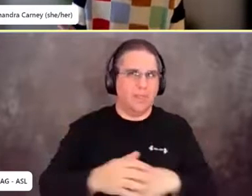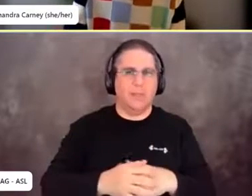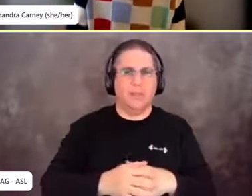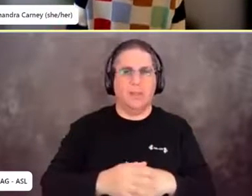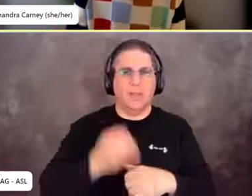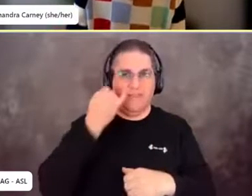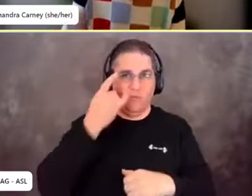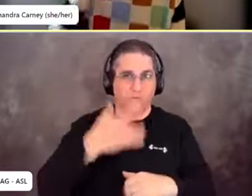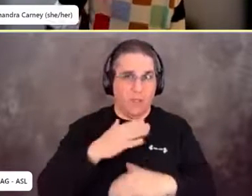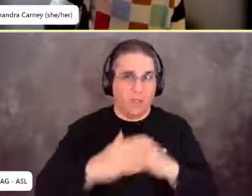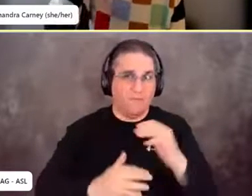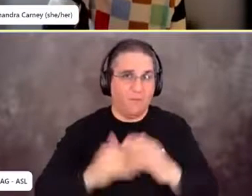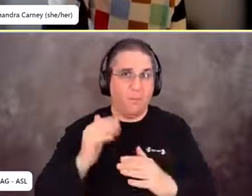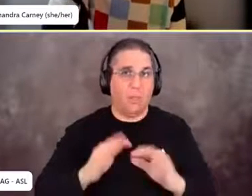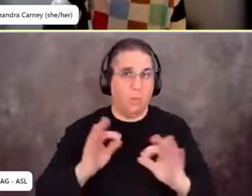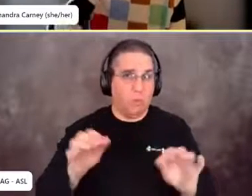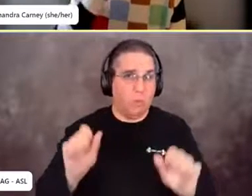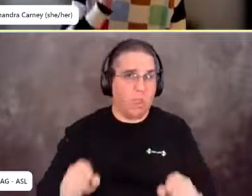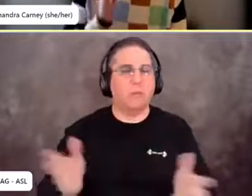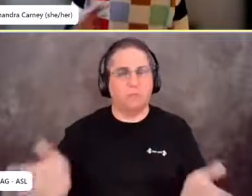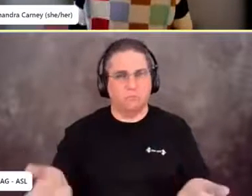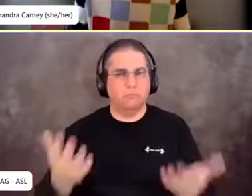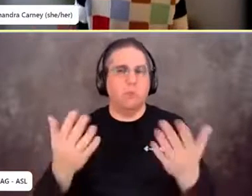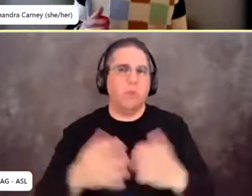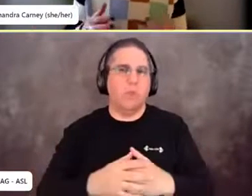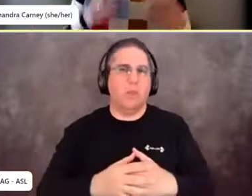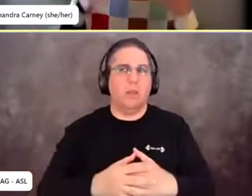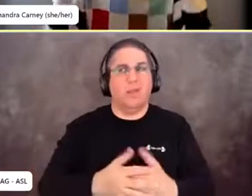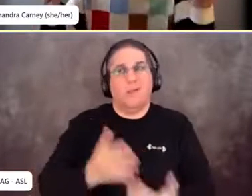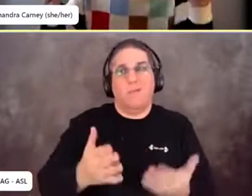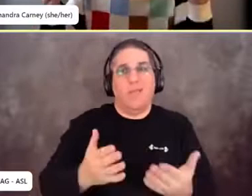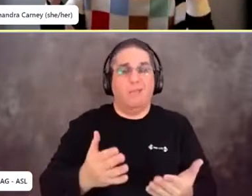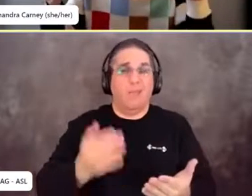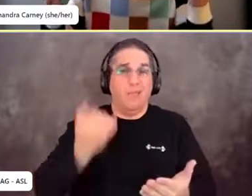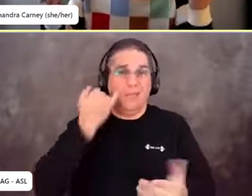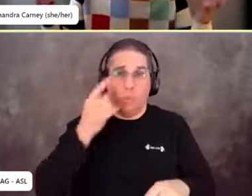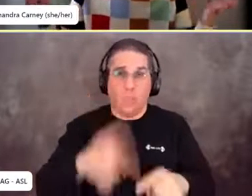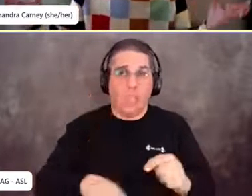I will say give a presentation to leadership on the state of accessibility if you are